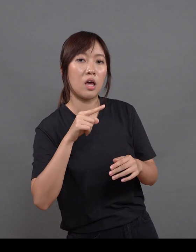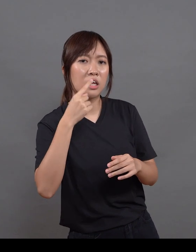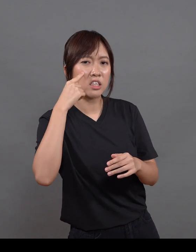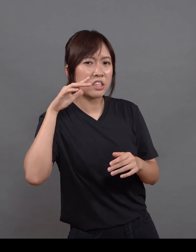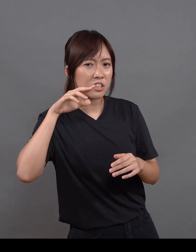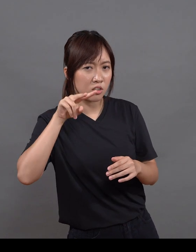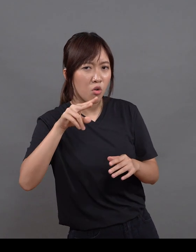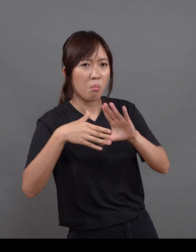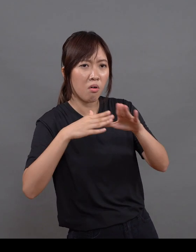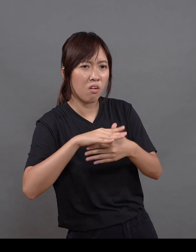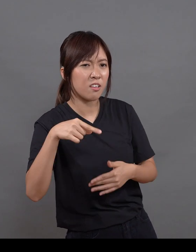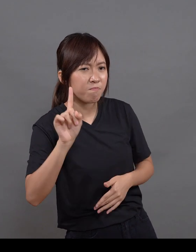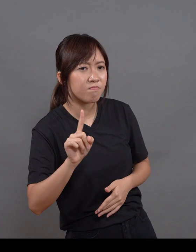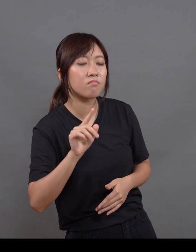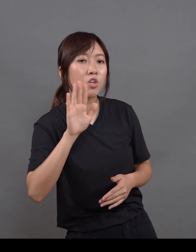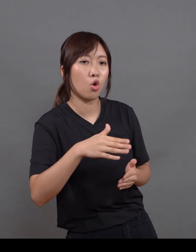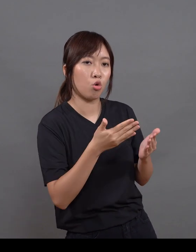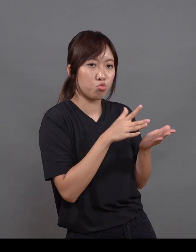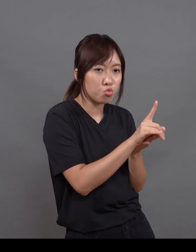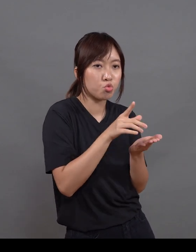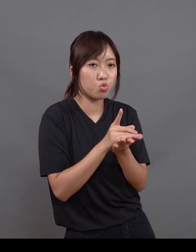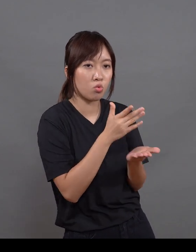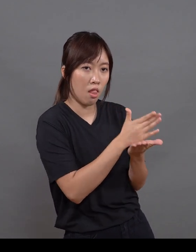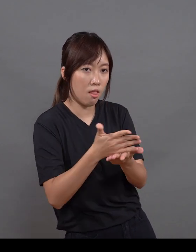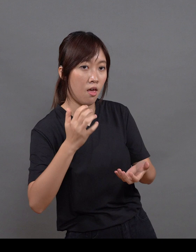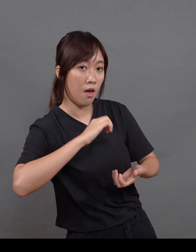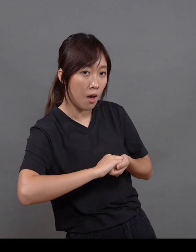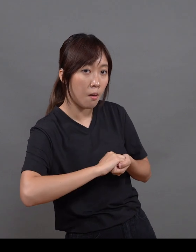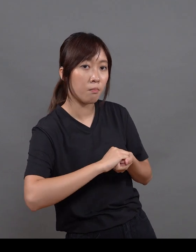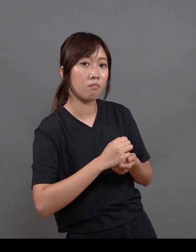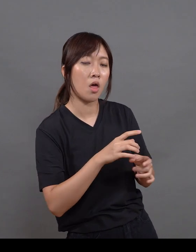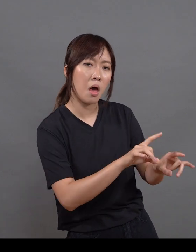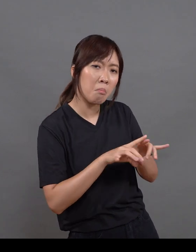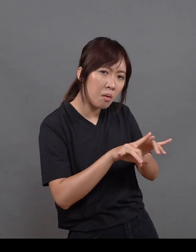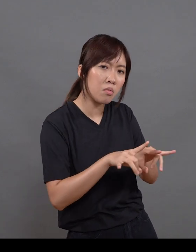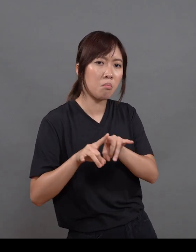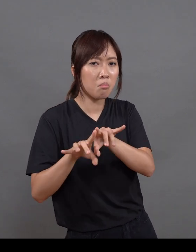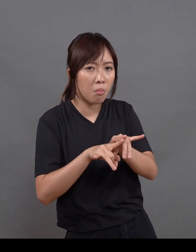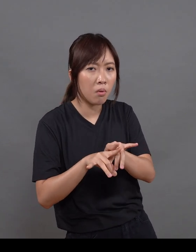but also, objects and their relationship to the environment climate and people of the time